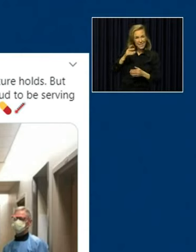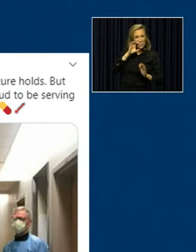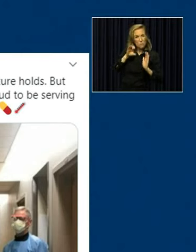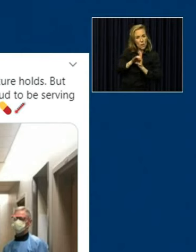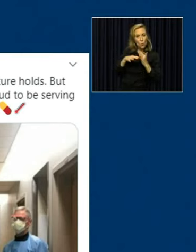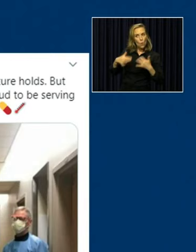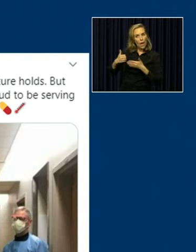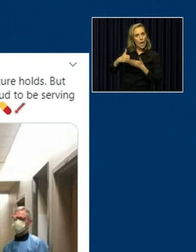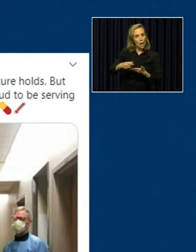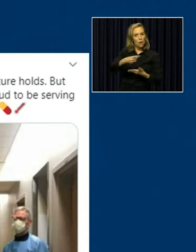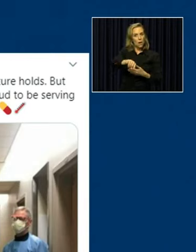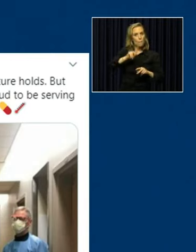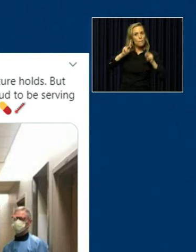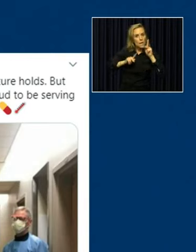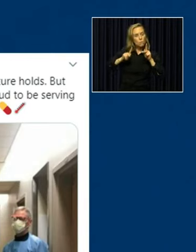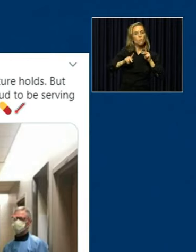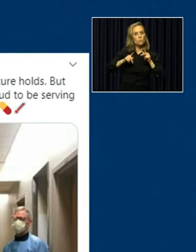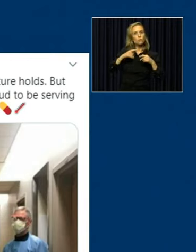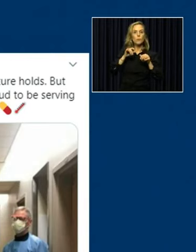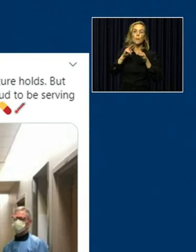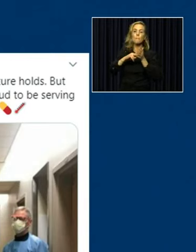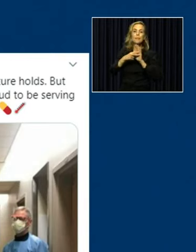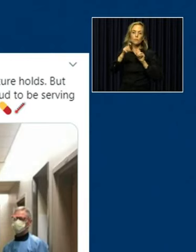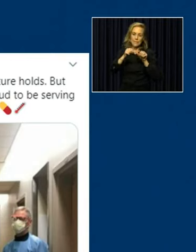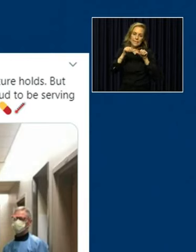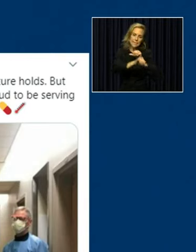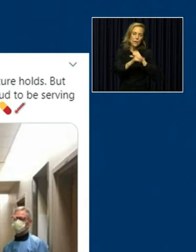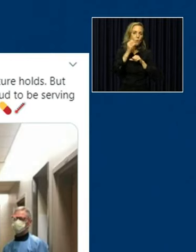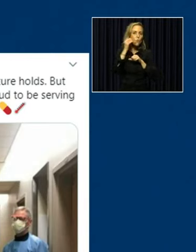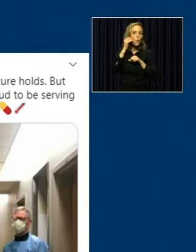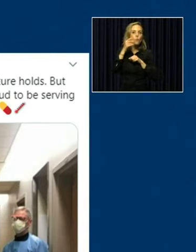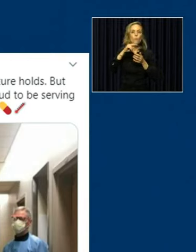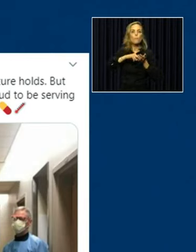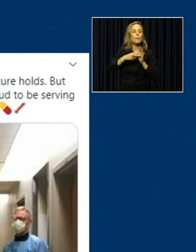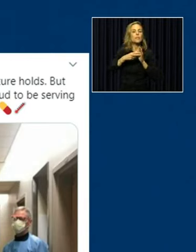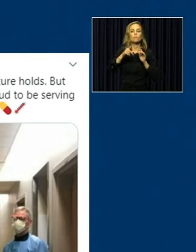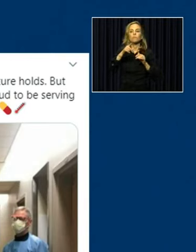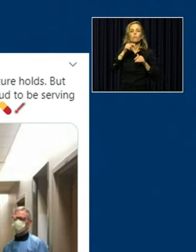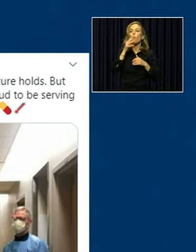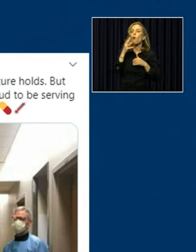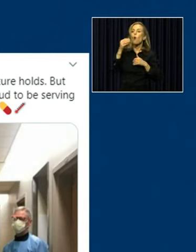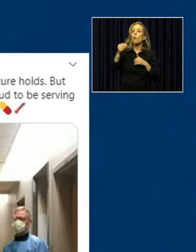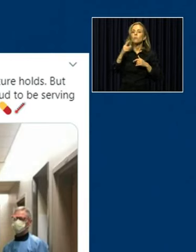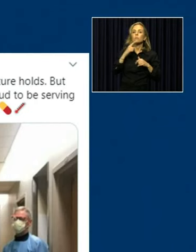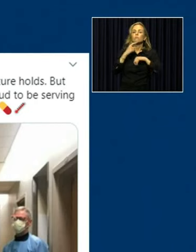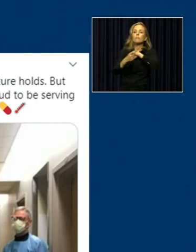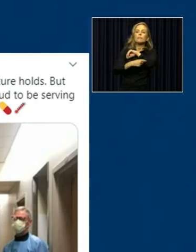AGAIN, I KNOW THAT PEOPLE ARE MISSING IMPORTANT MOMENTS IN